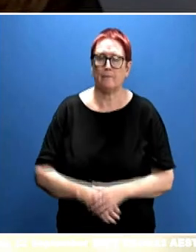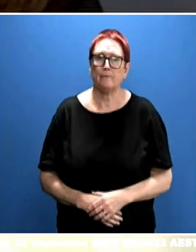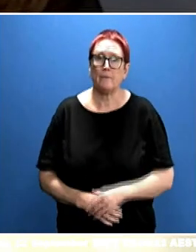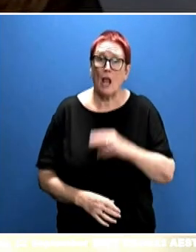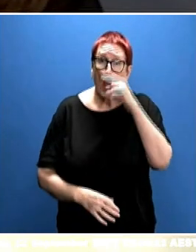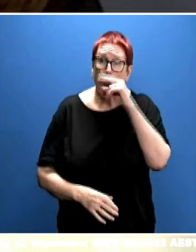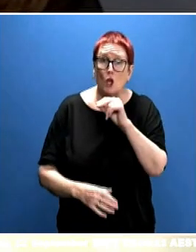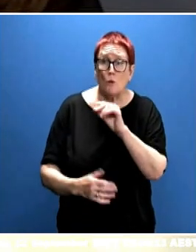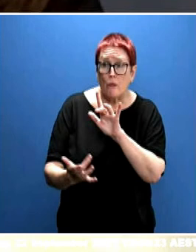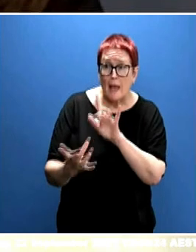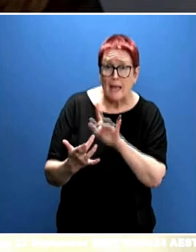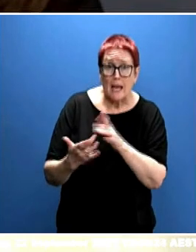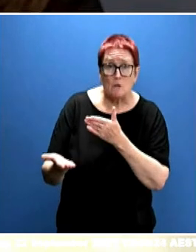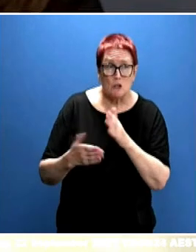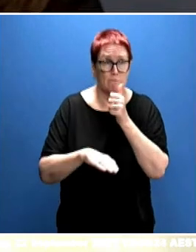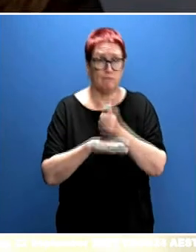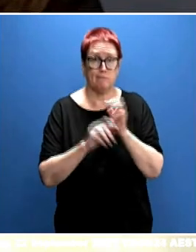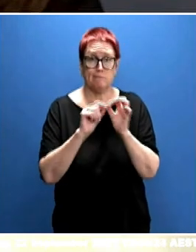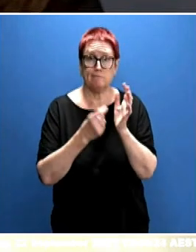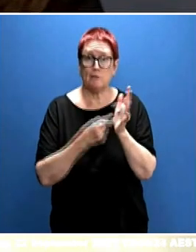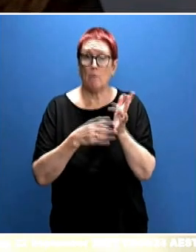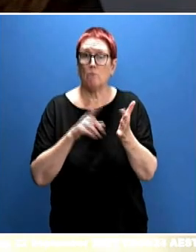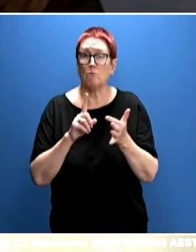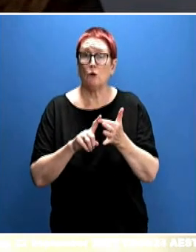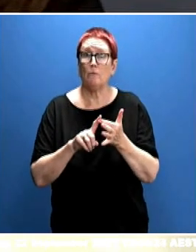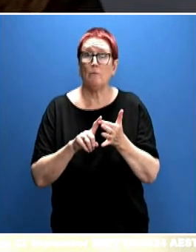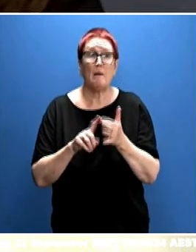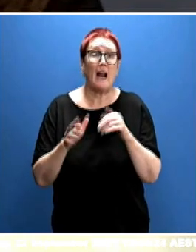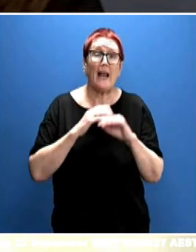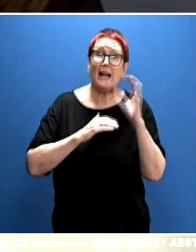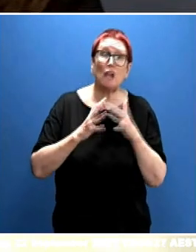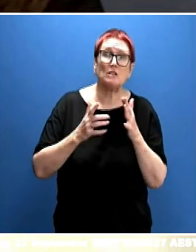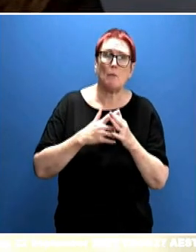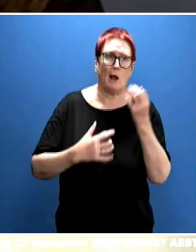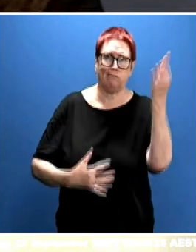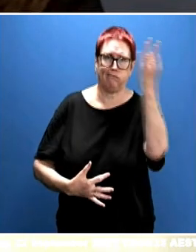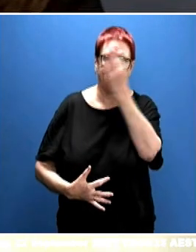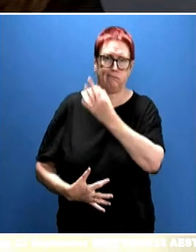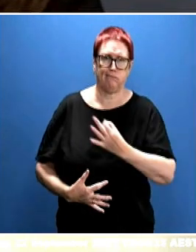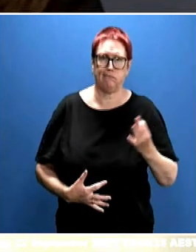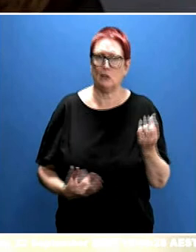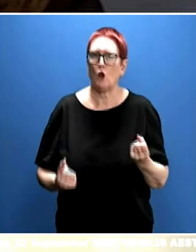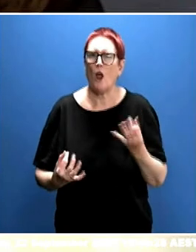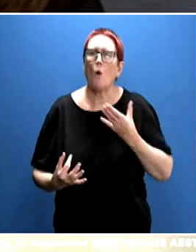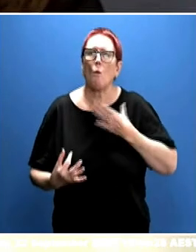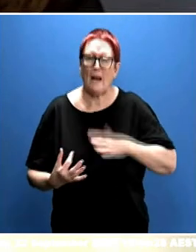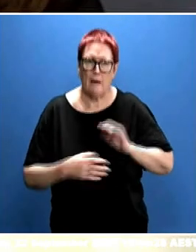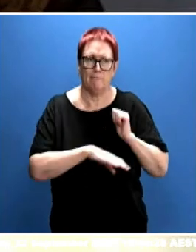established in Broome, but there's nowhere else in regional WA and there's a strong need for it to be rolled out statewide, Commissioner.